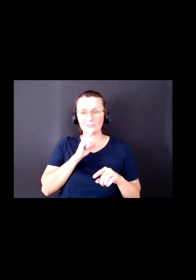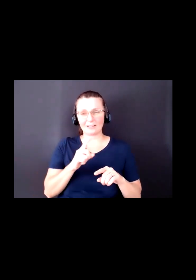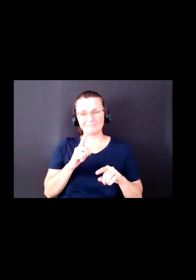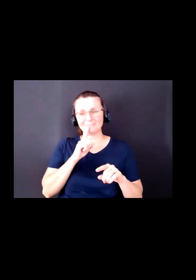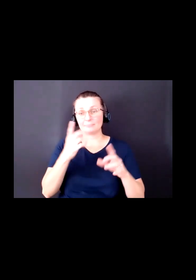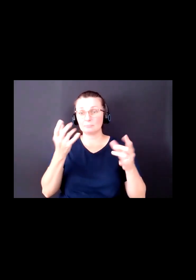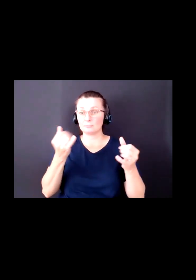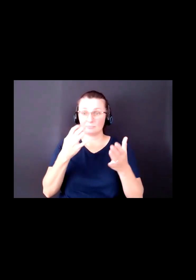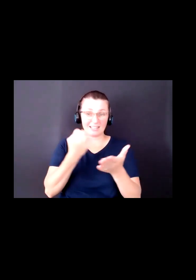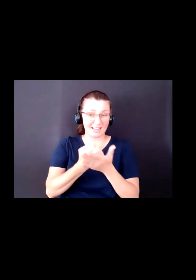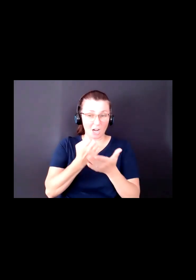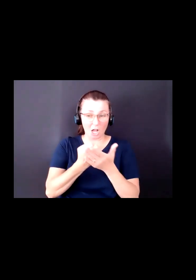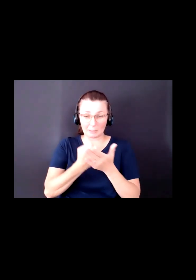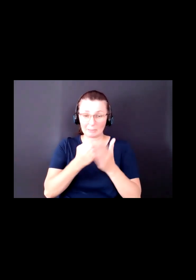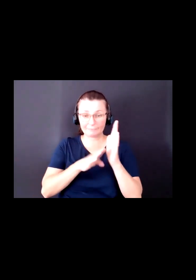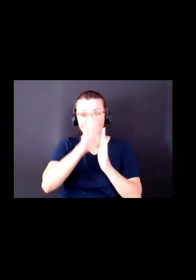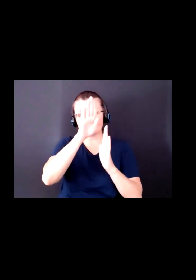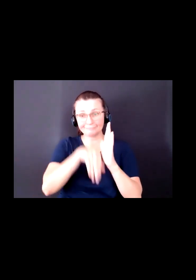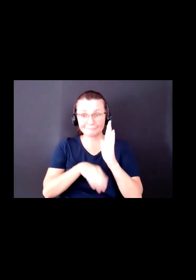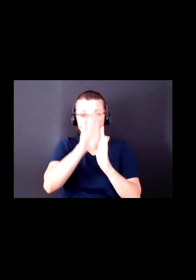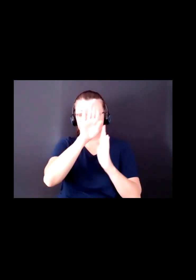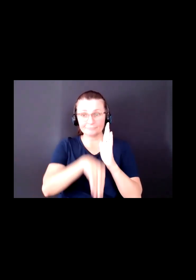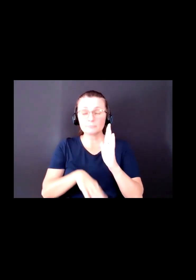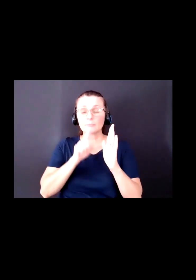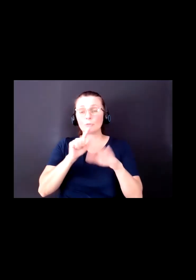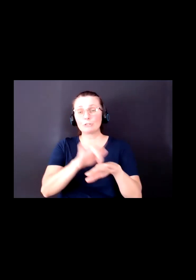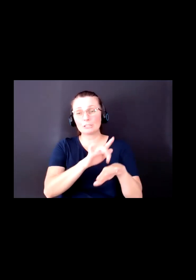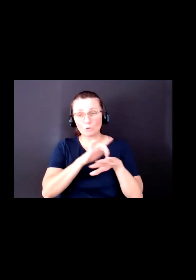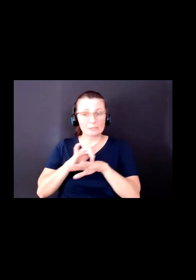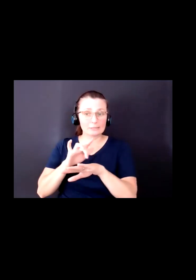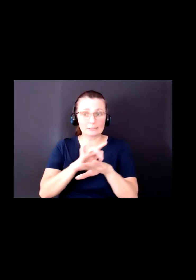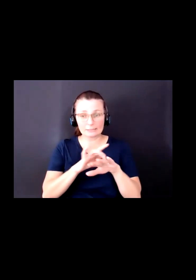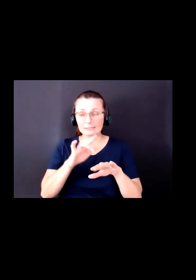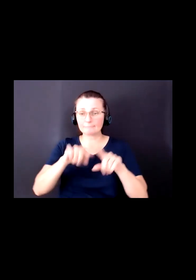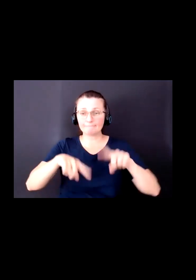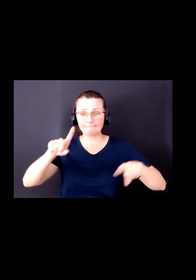conditions. There are changing resources. And they also should